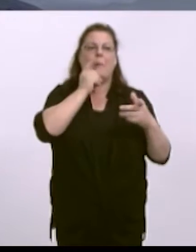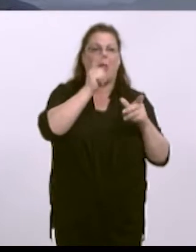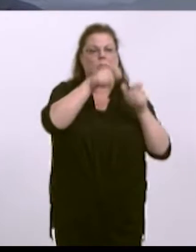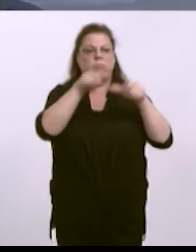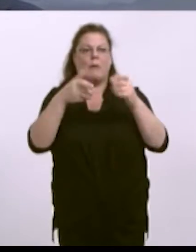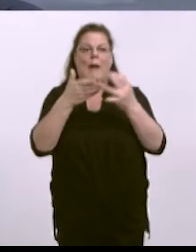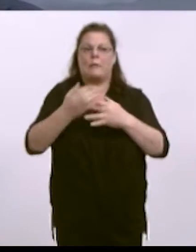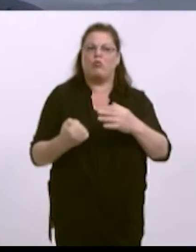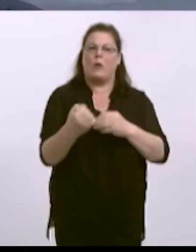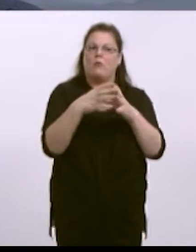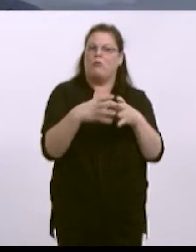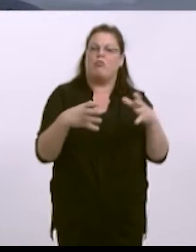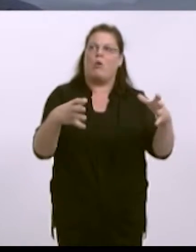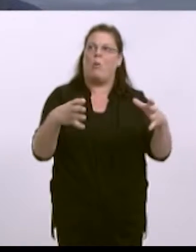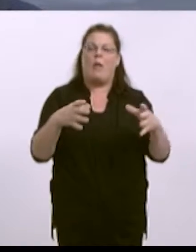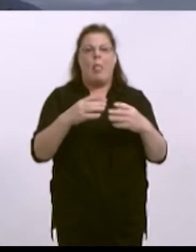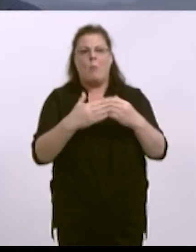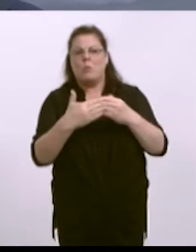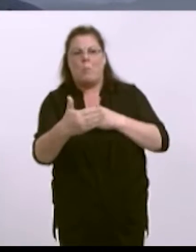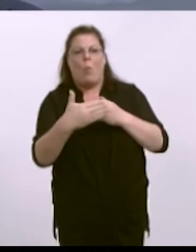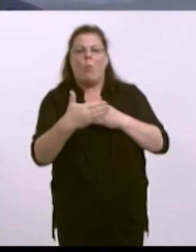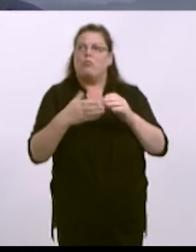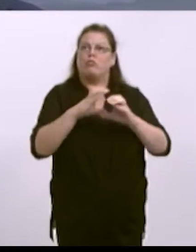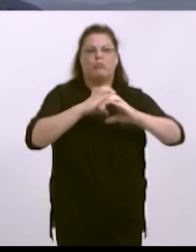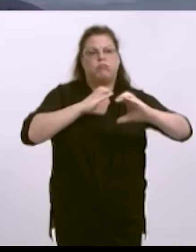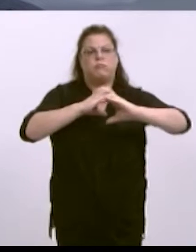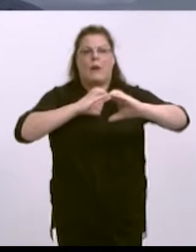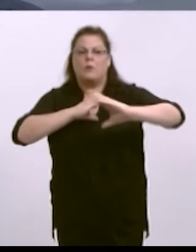within that franchise to increase the rolling stock. So, I wonder if you can explain to